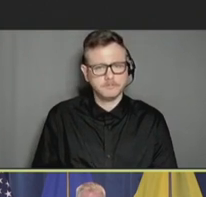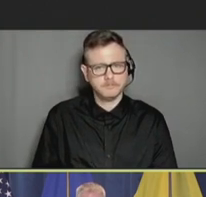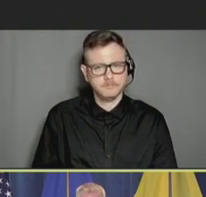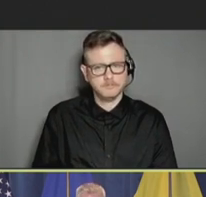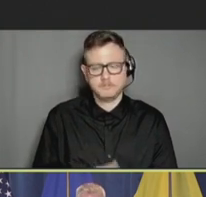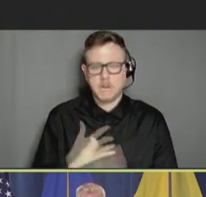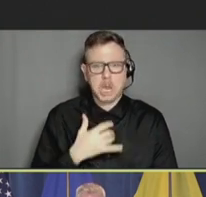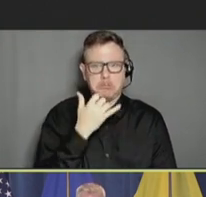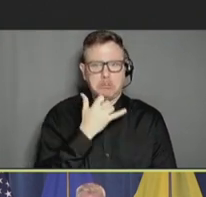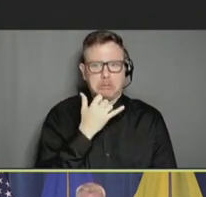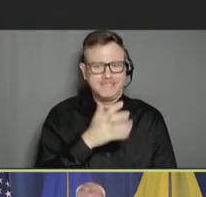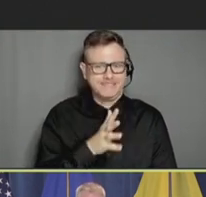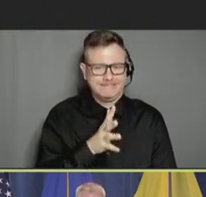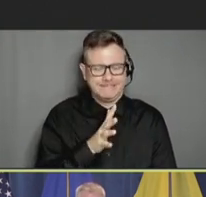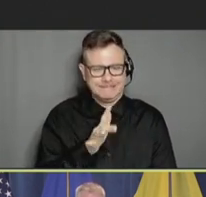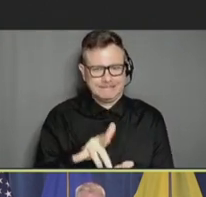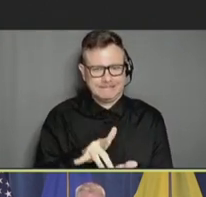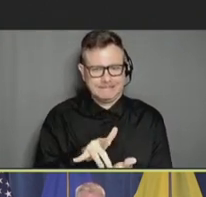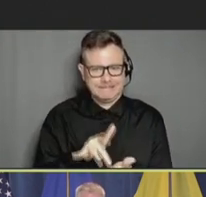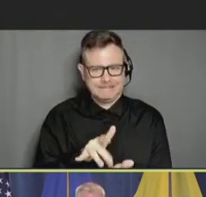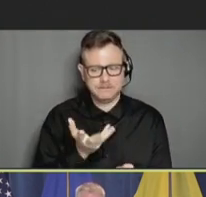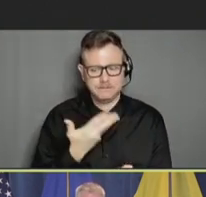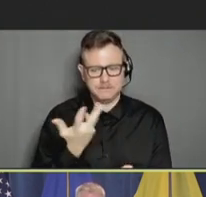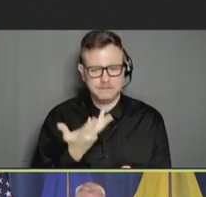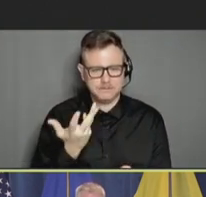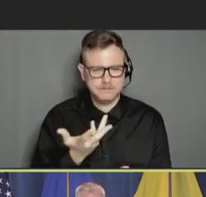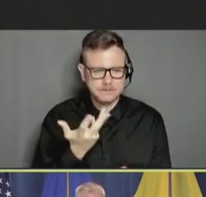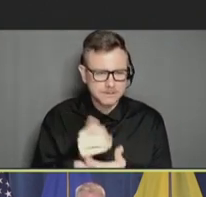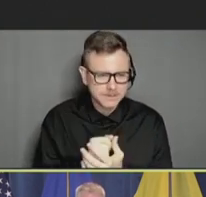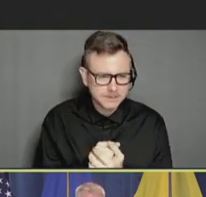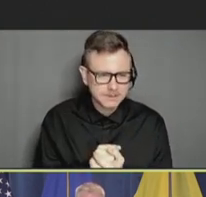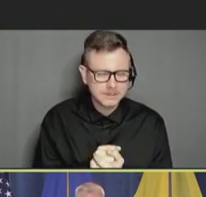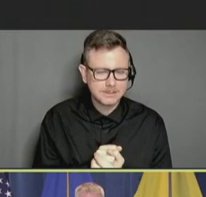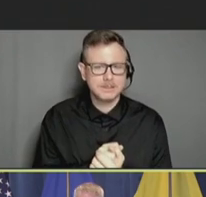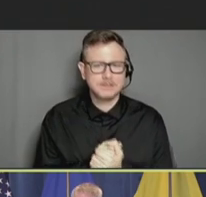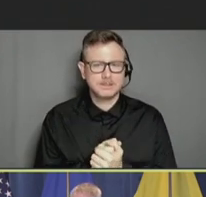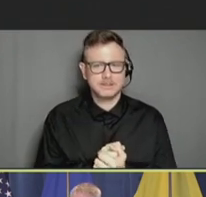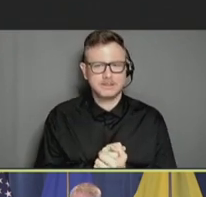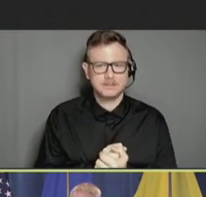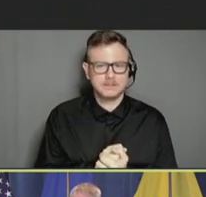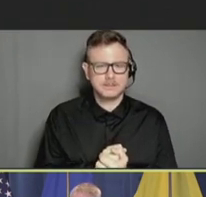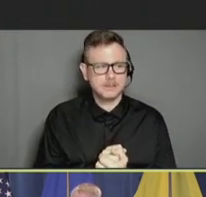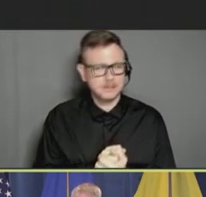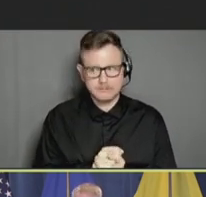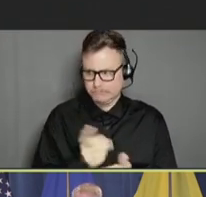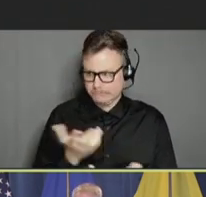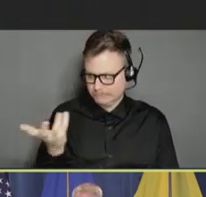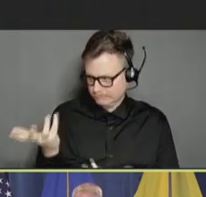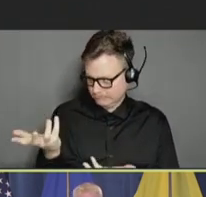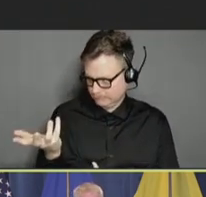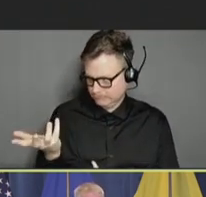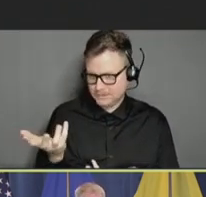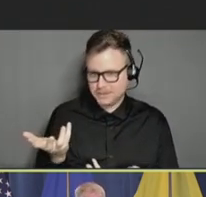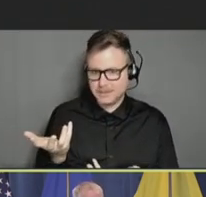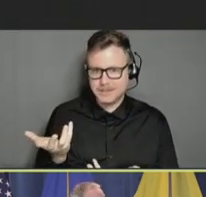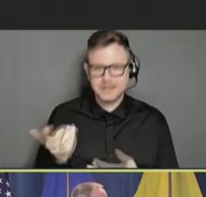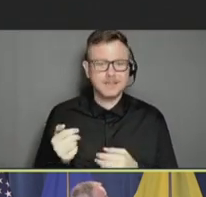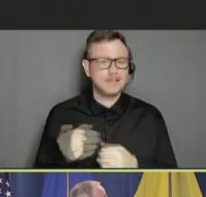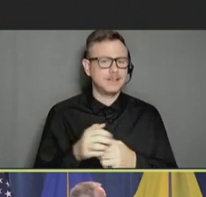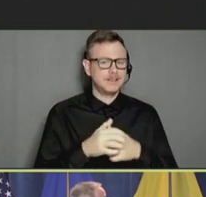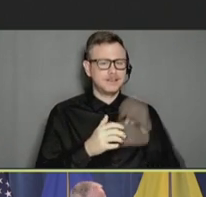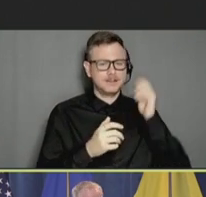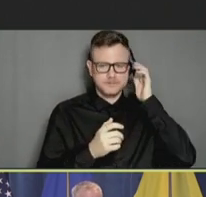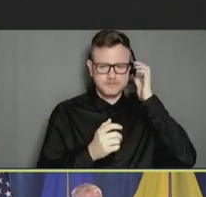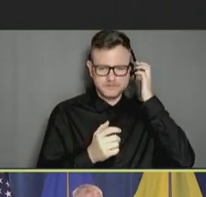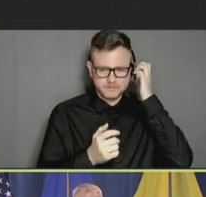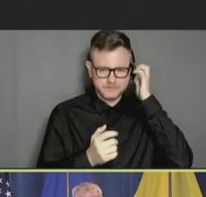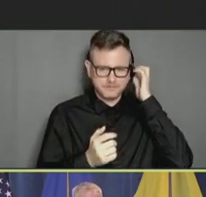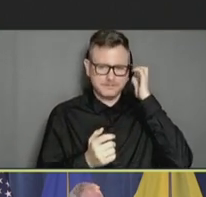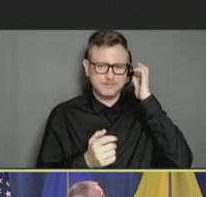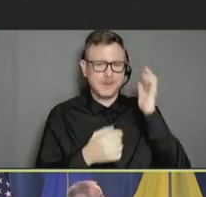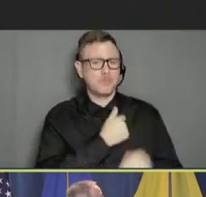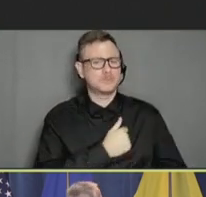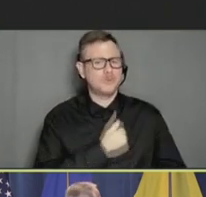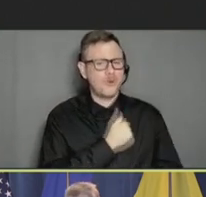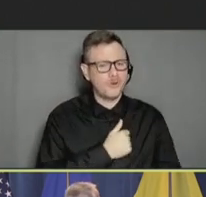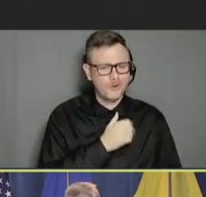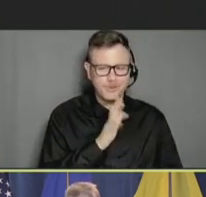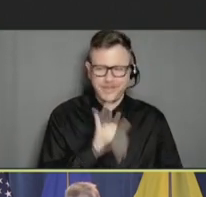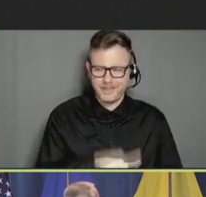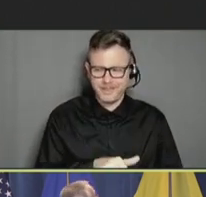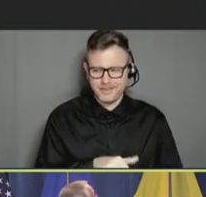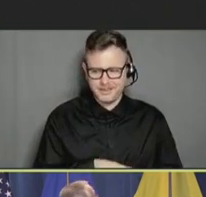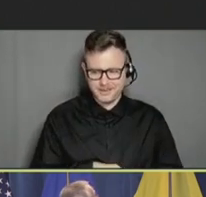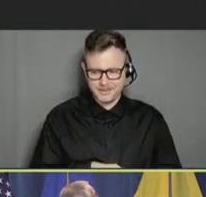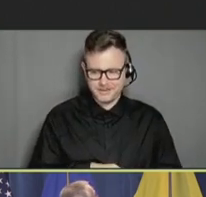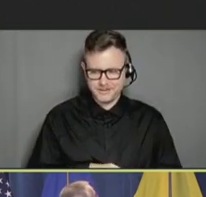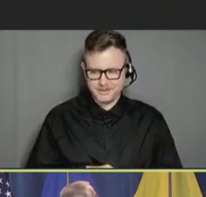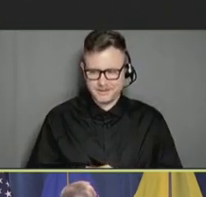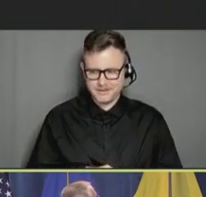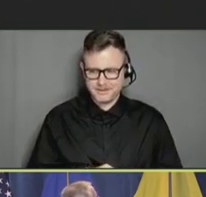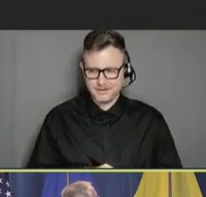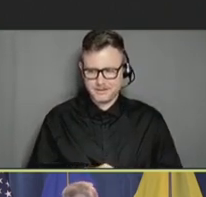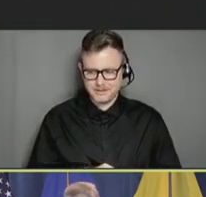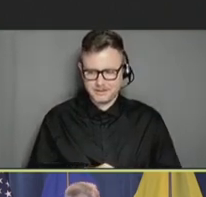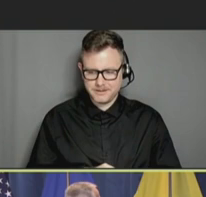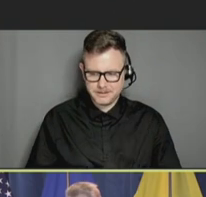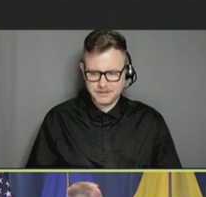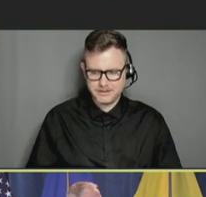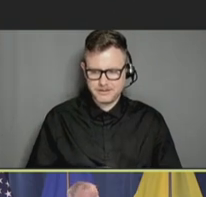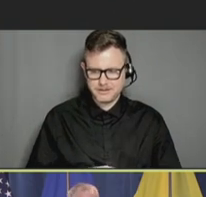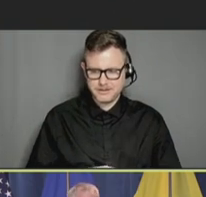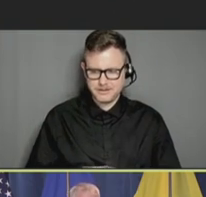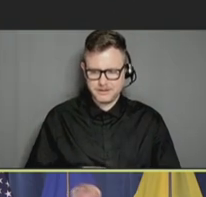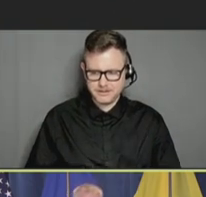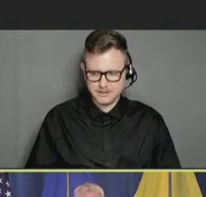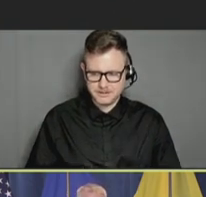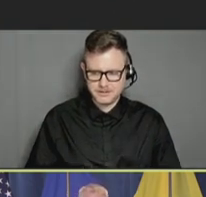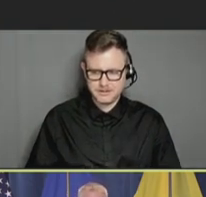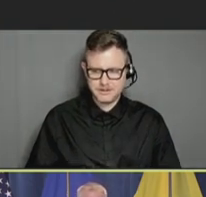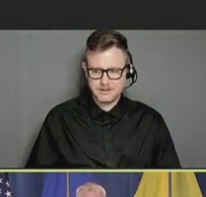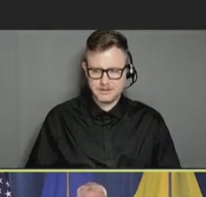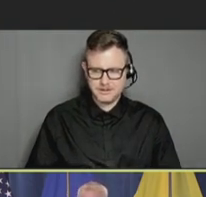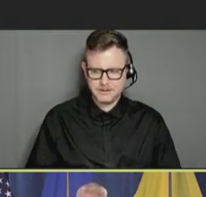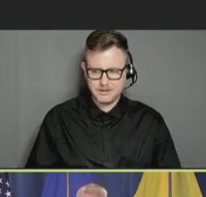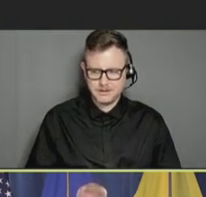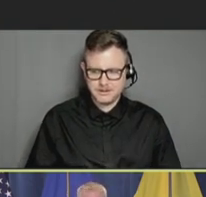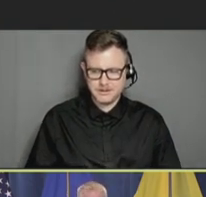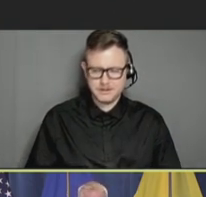doing something wrong here. There. Okay. All right. Sorry about that. Okay. Sorry. I apparently